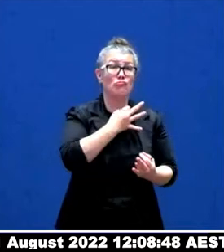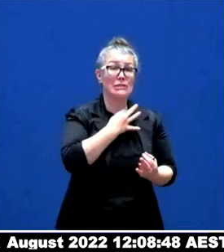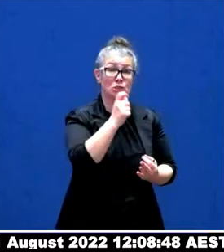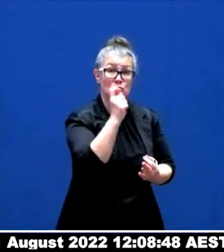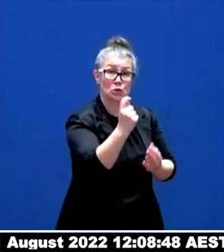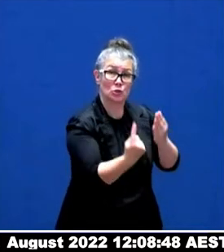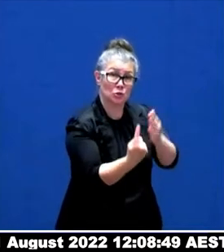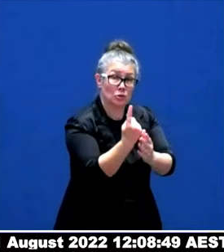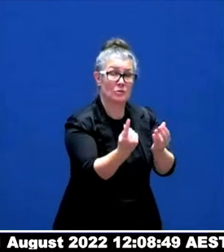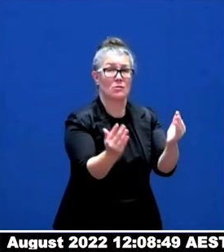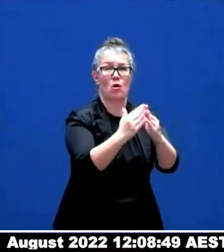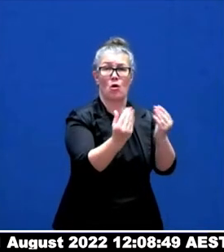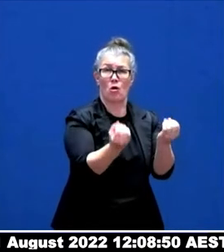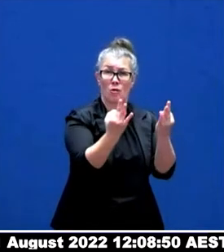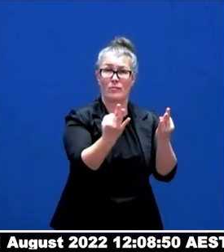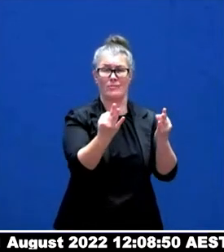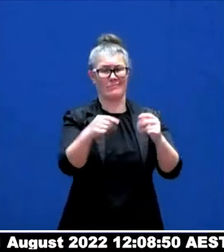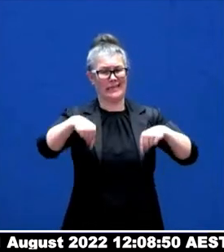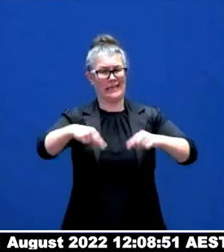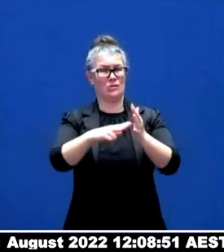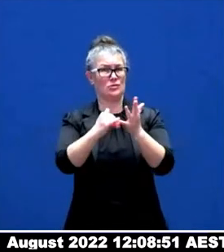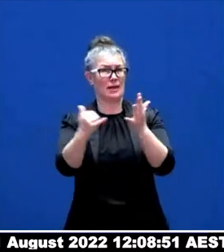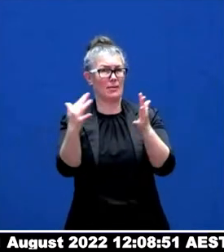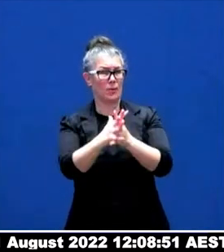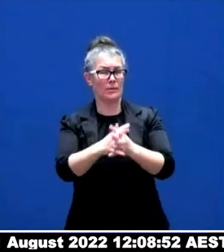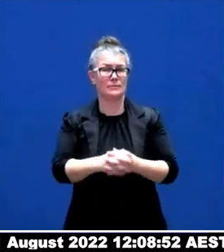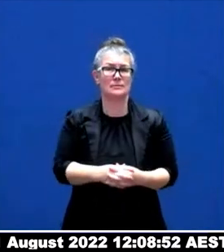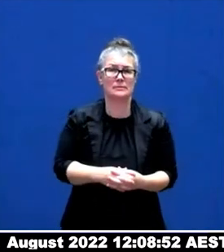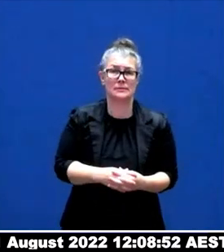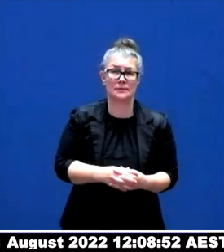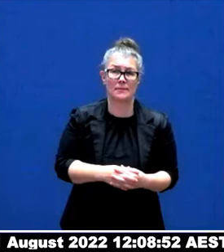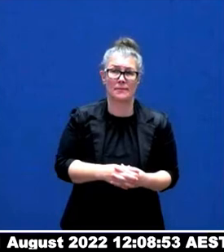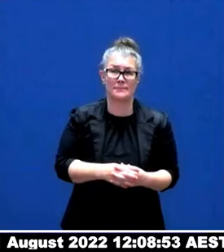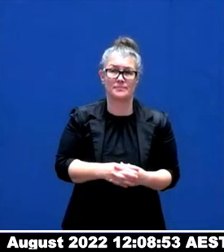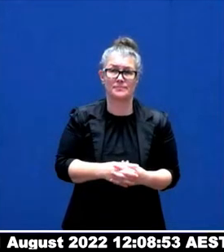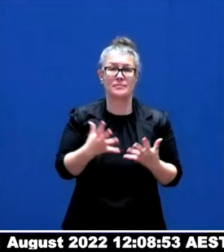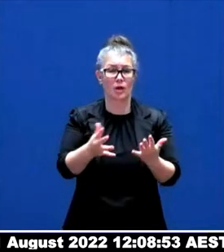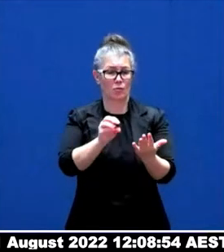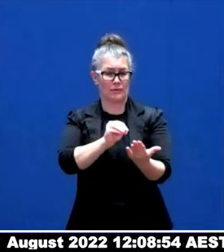So, you - we've done that by reference to people who might be applicants on the New